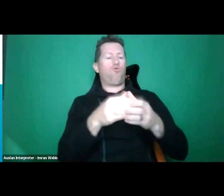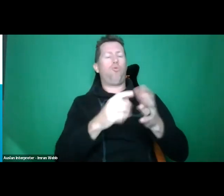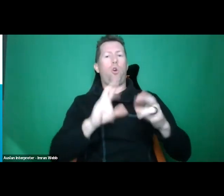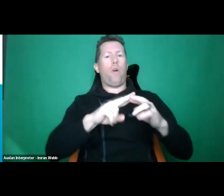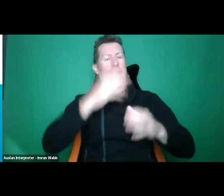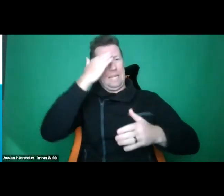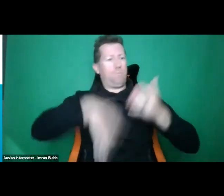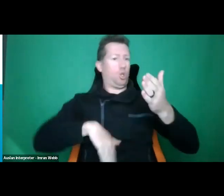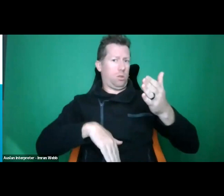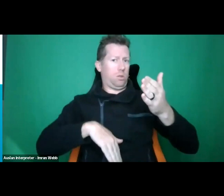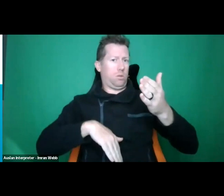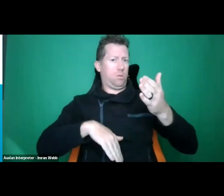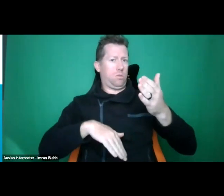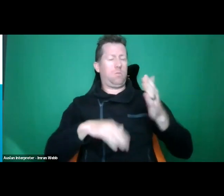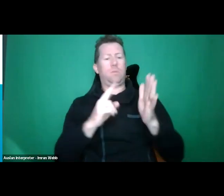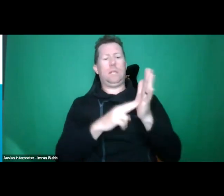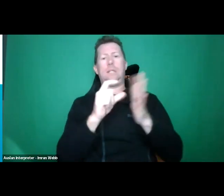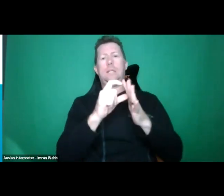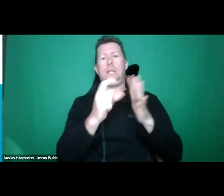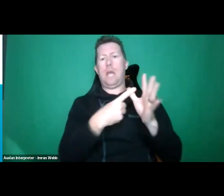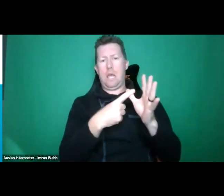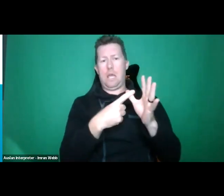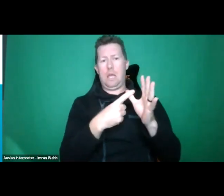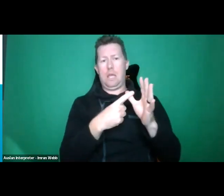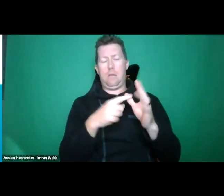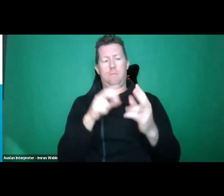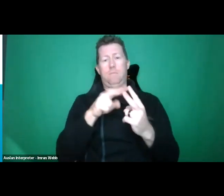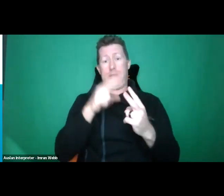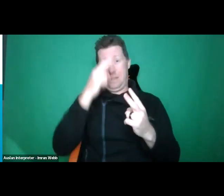Data Asset Advisory Council, who I think and whose names can be found